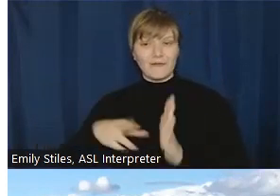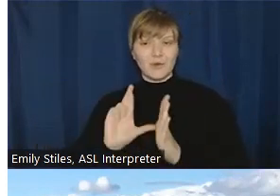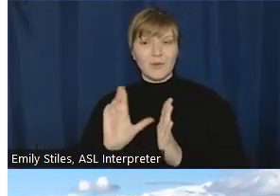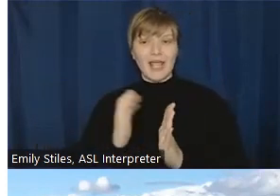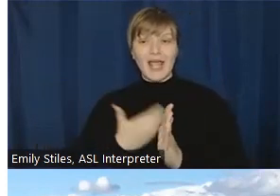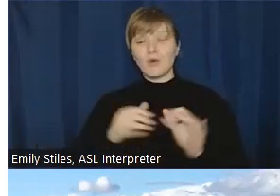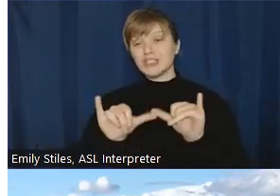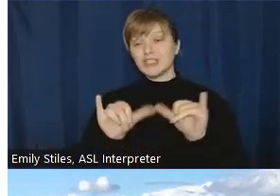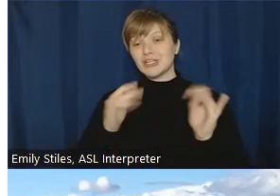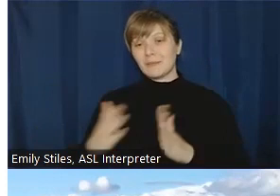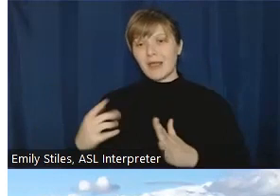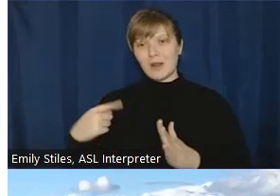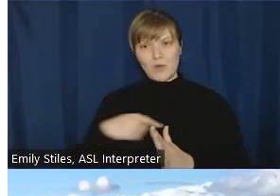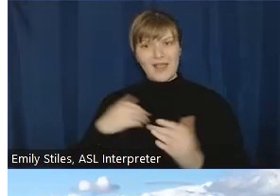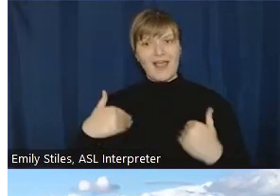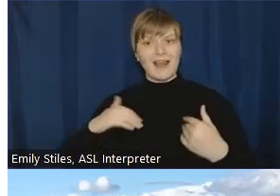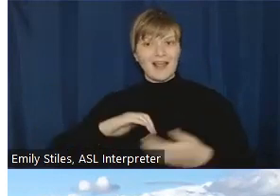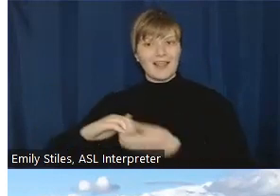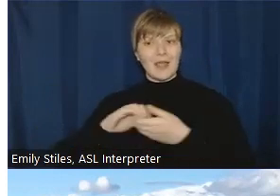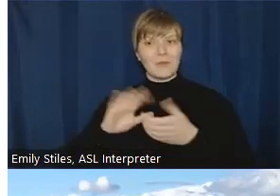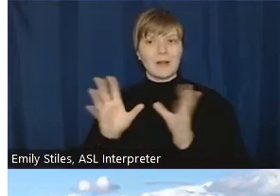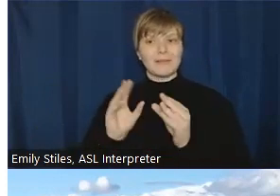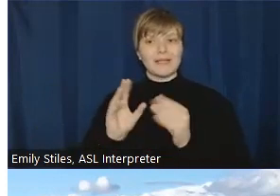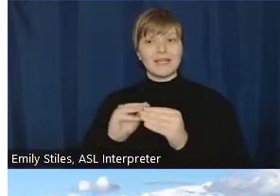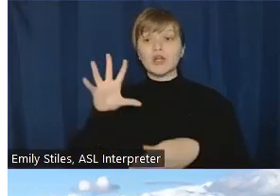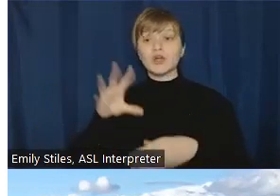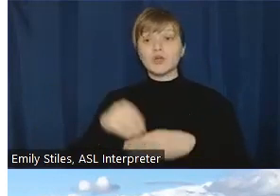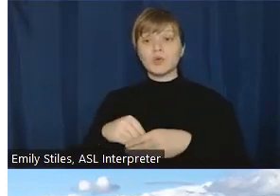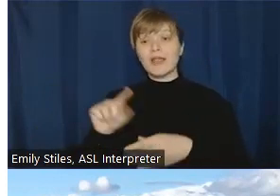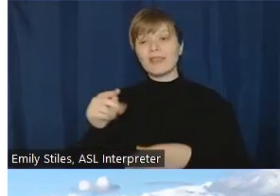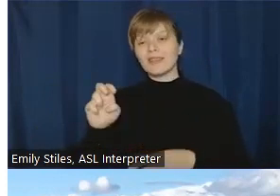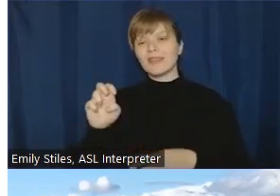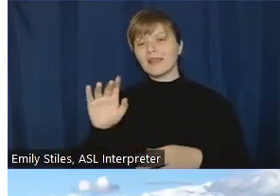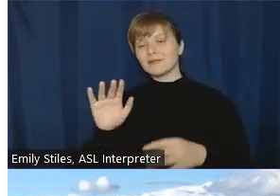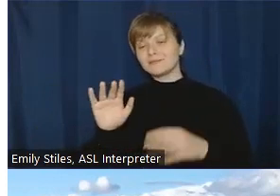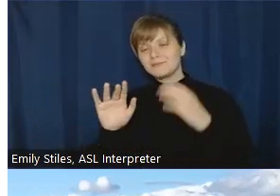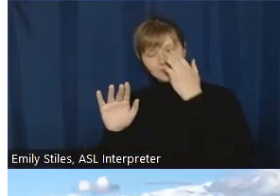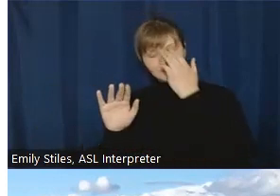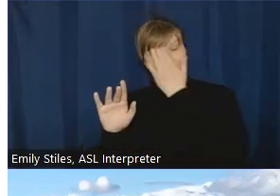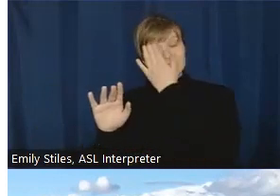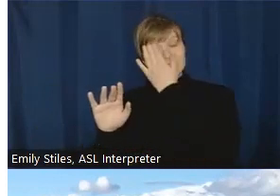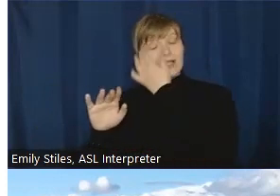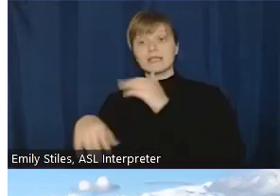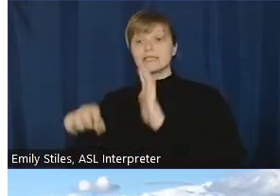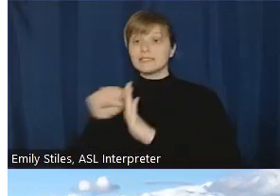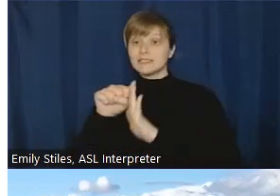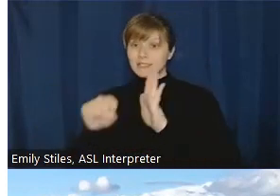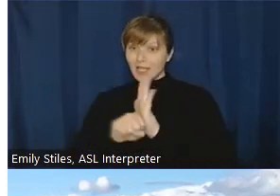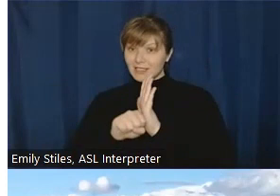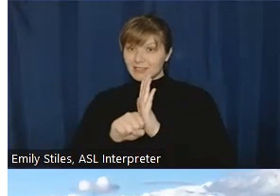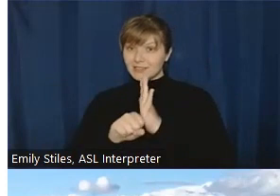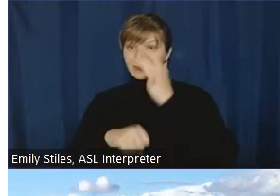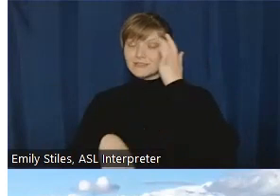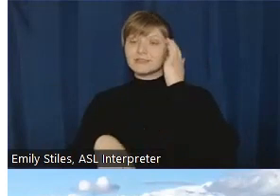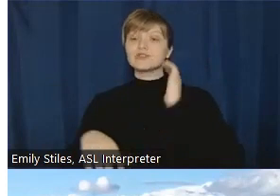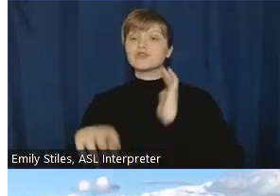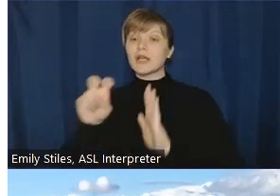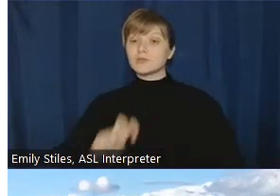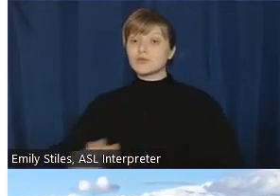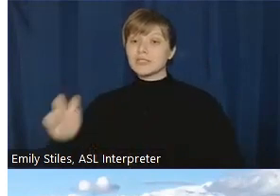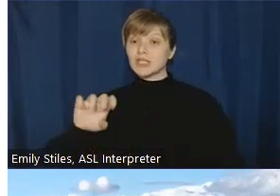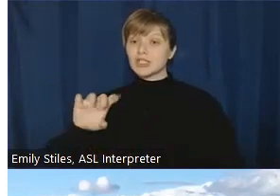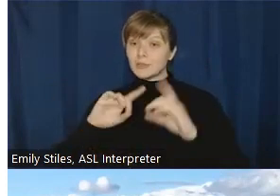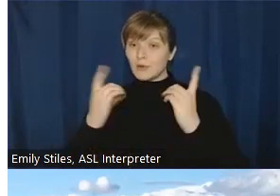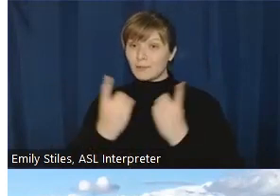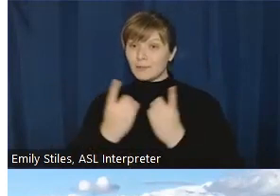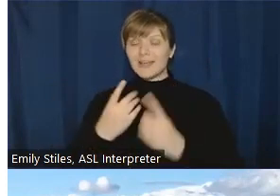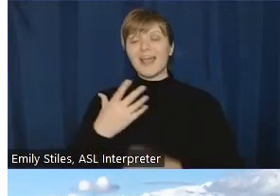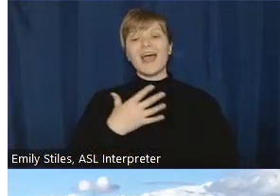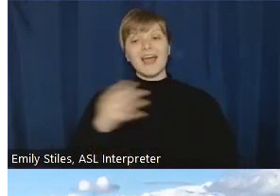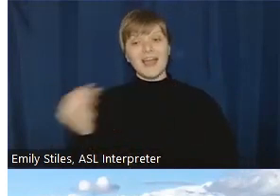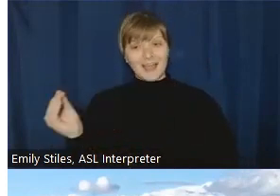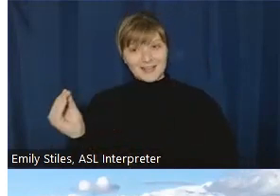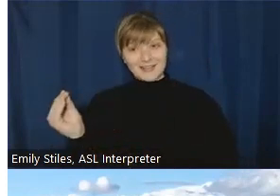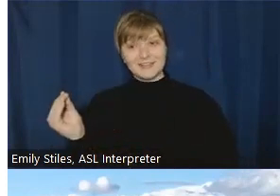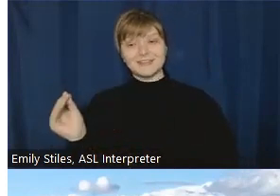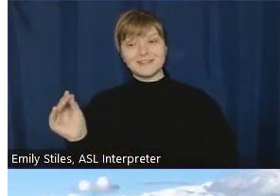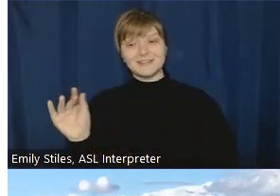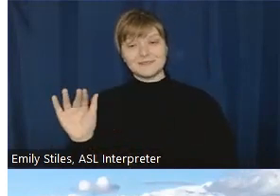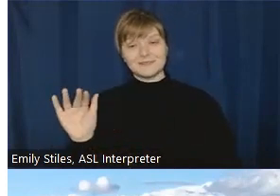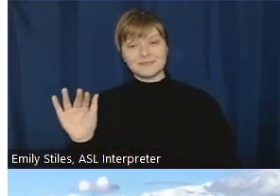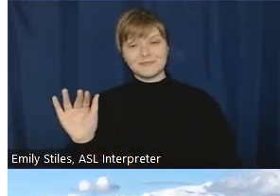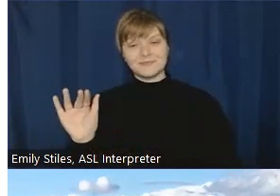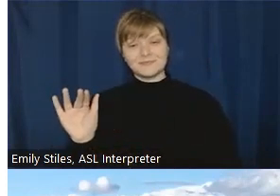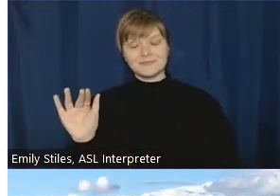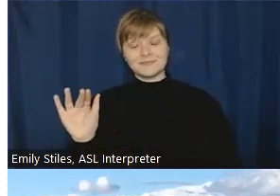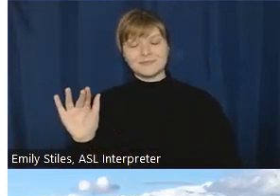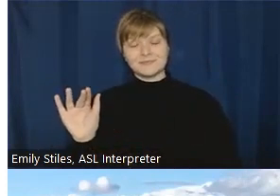collaborative meeting that included the State Transportation Department as well as the